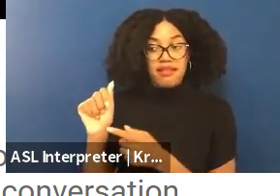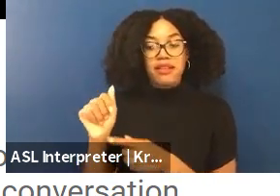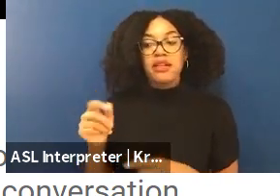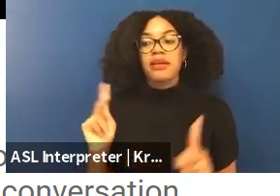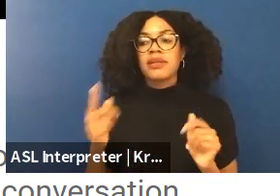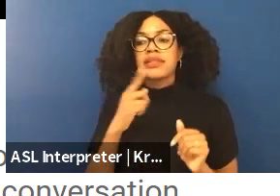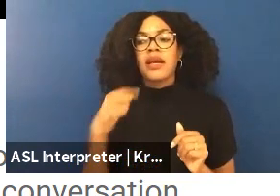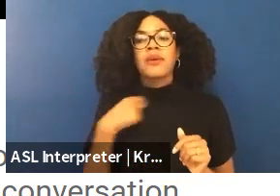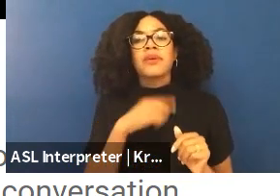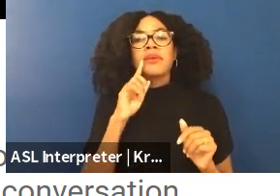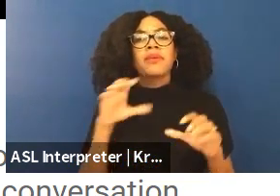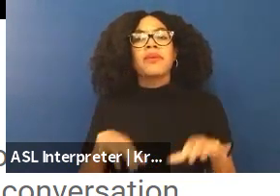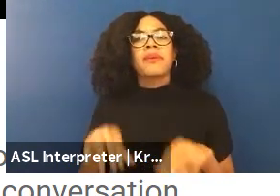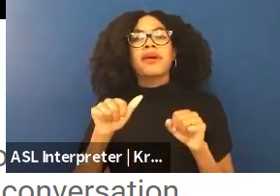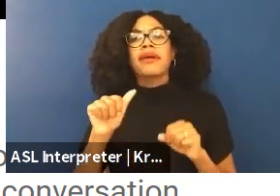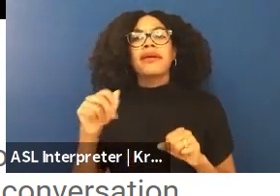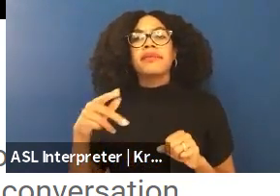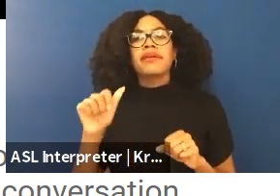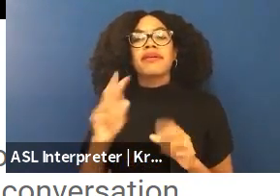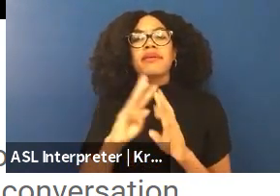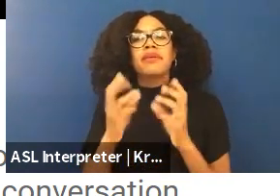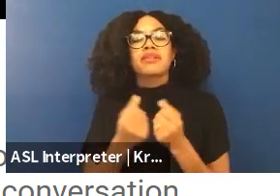and when we transitioned from APA six [sixth edition] to seven [seventh edition]--like this